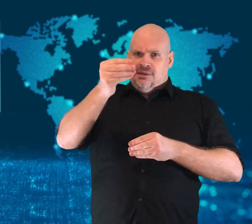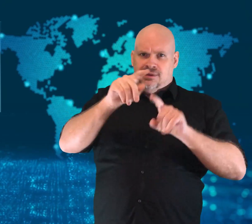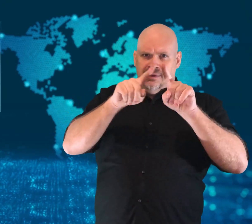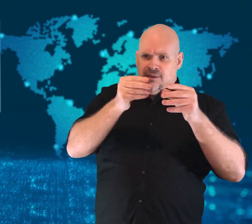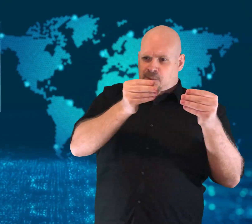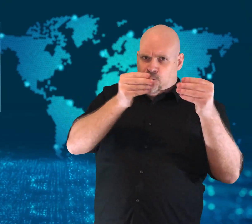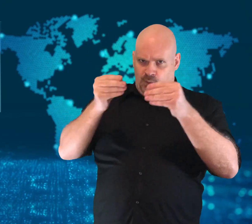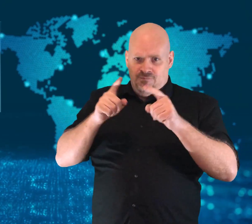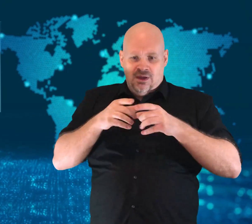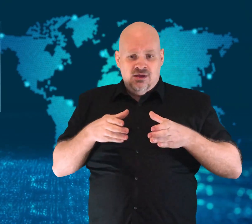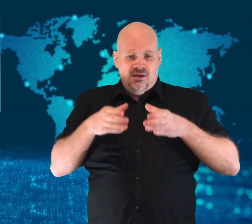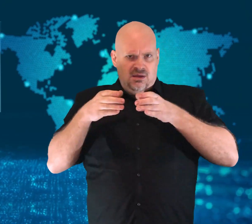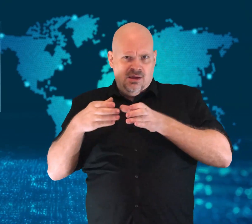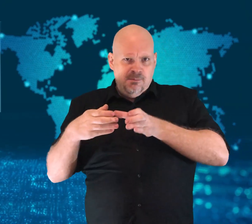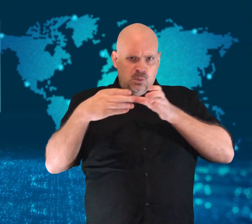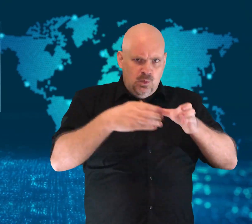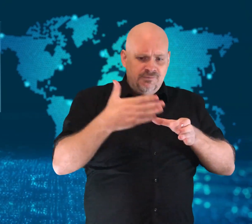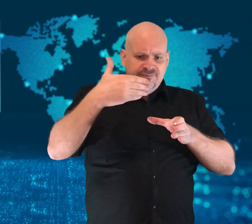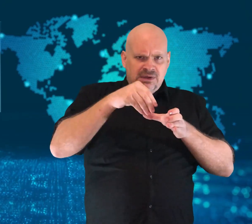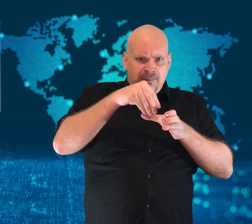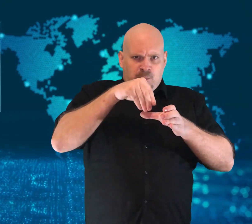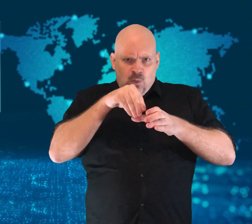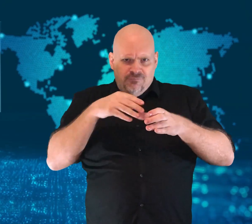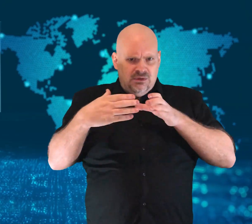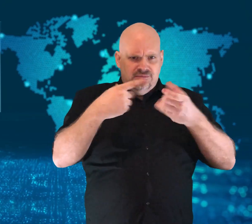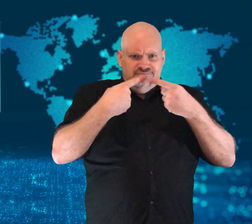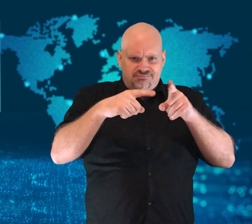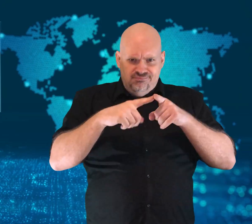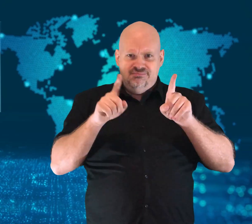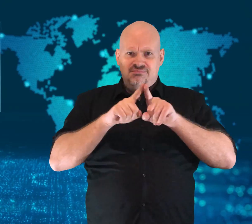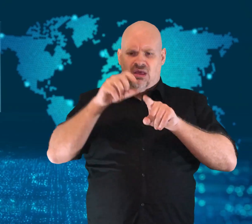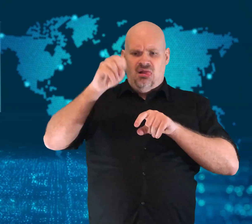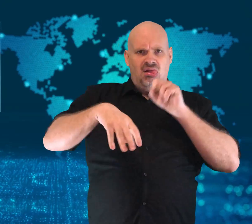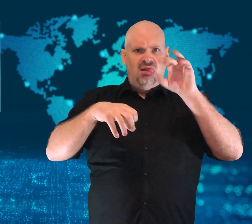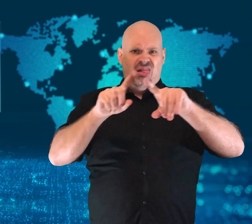moved the starting point of the fish,